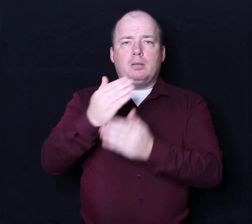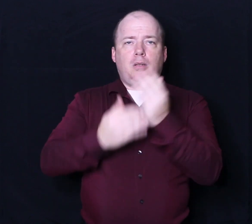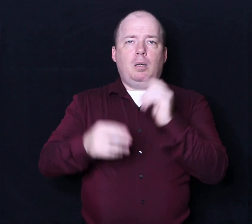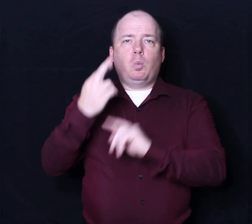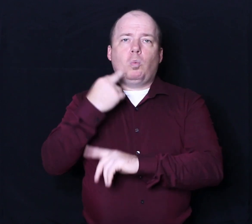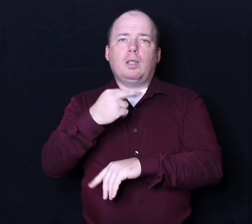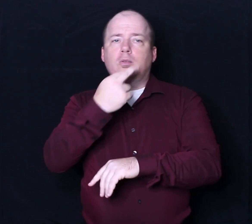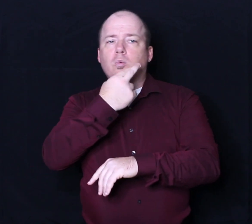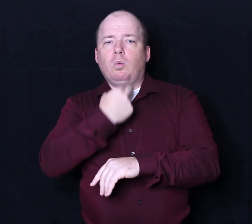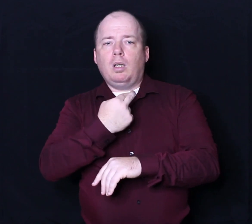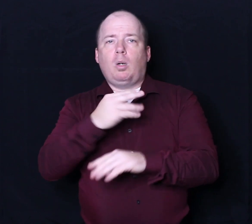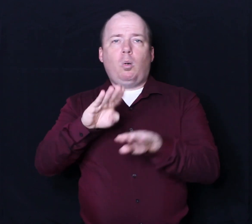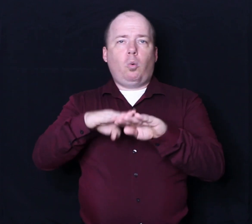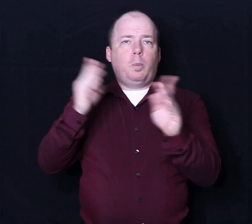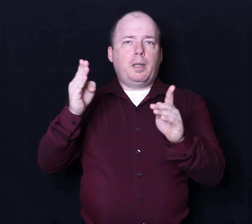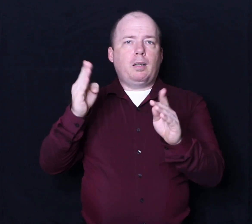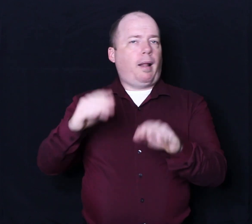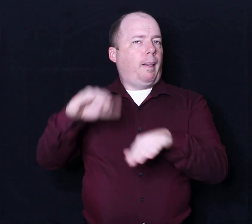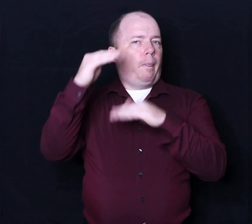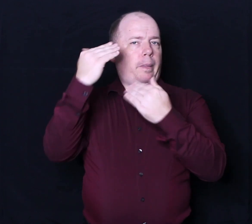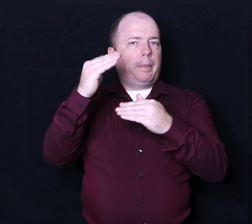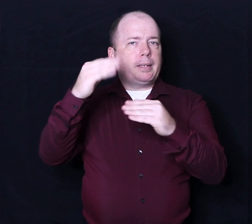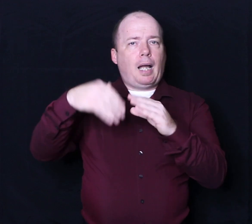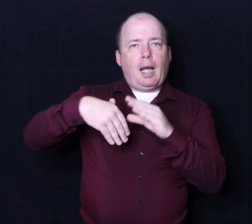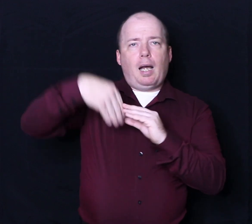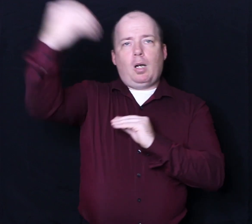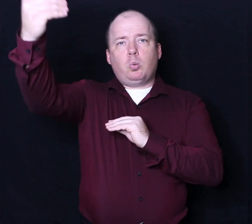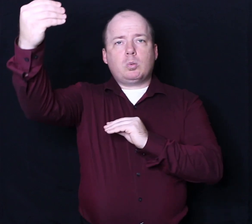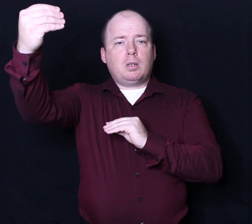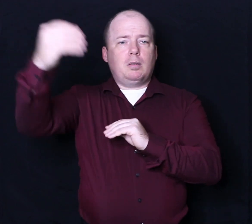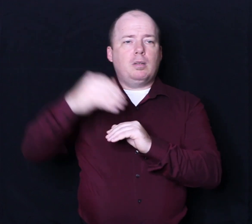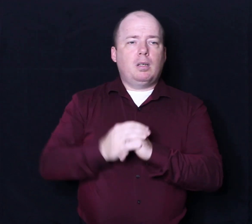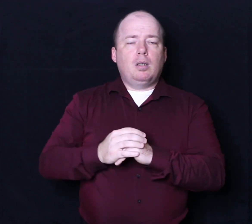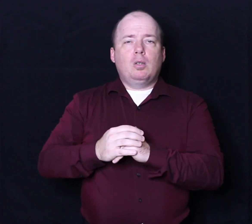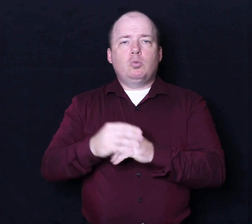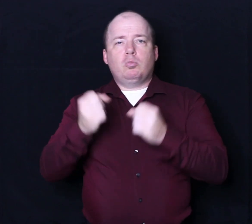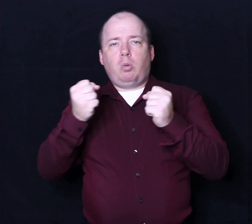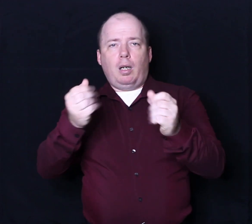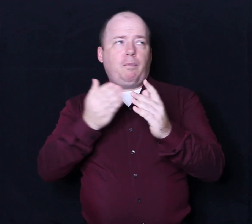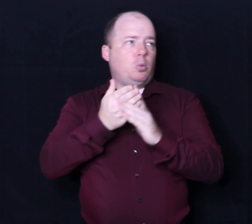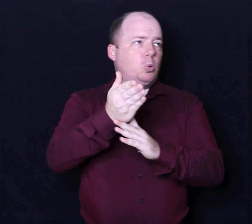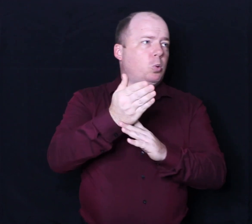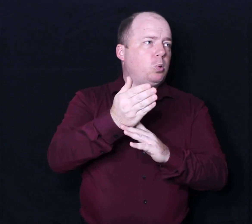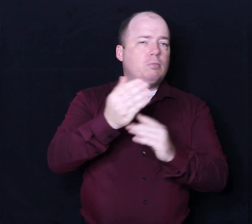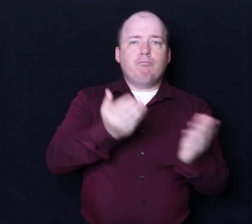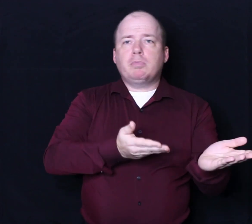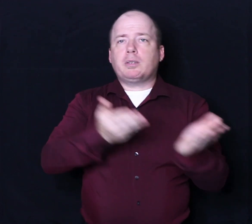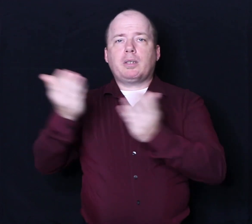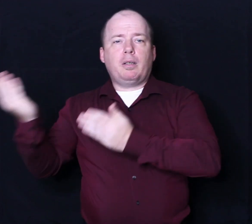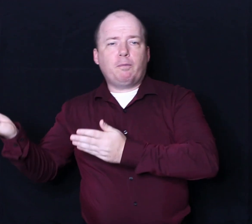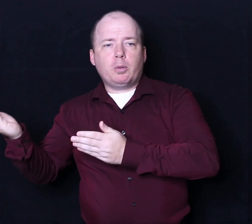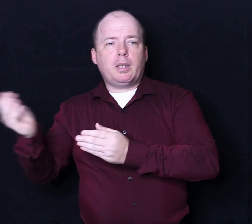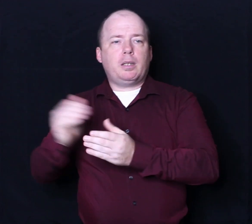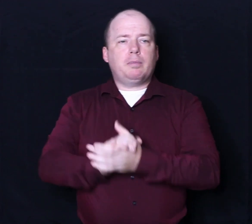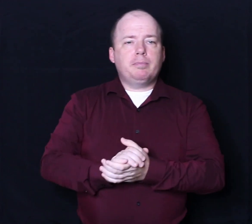Many restaurants can only do take out, drive through, or delivery now.